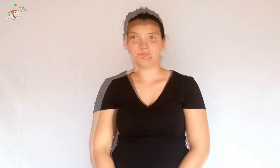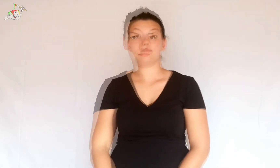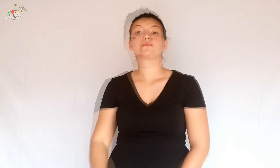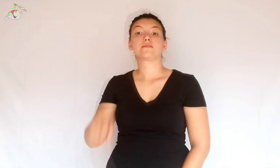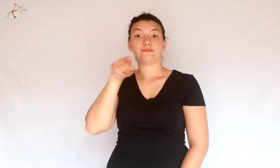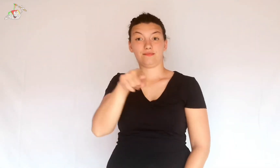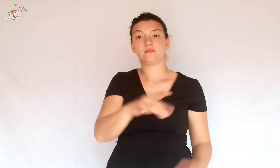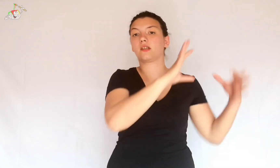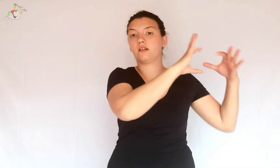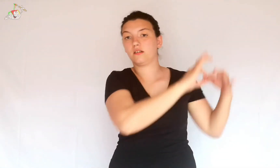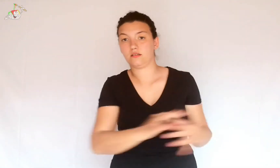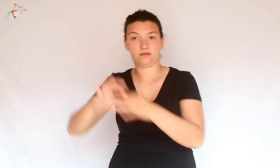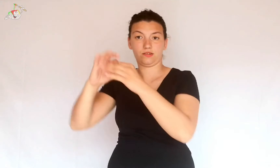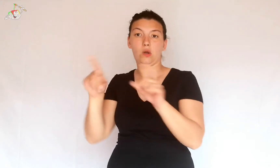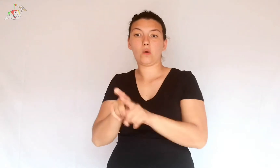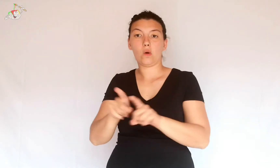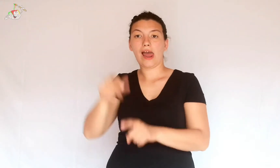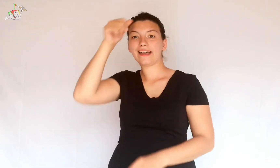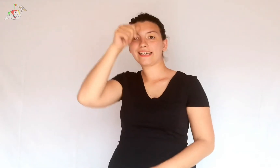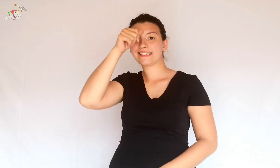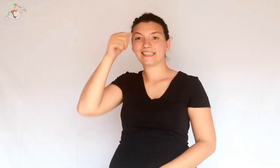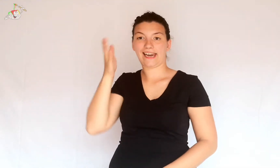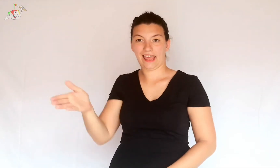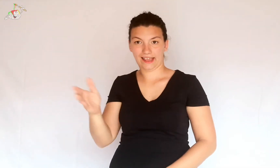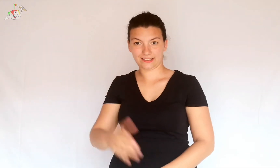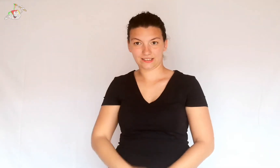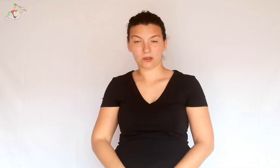There is also a link here with Christianity.